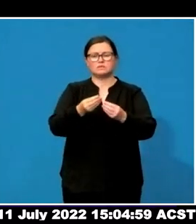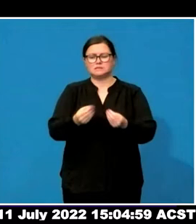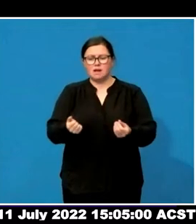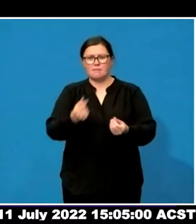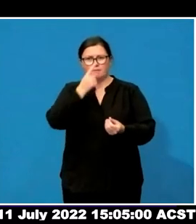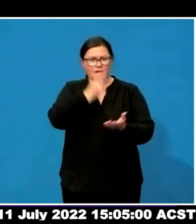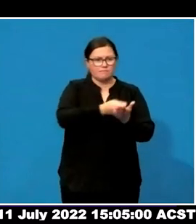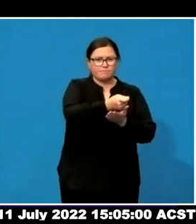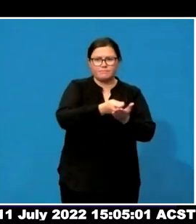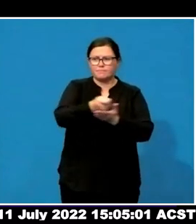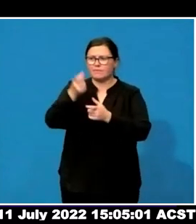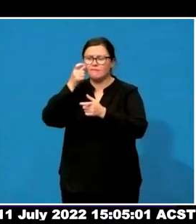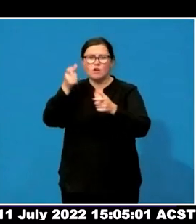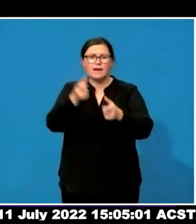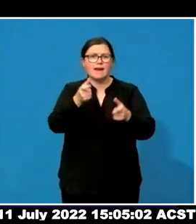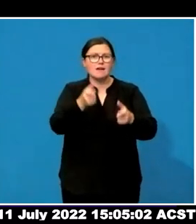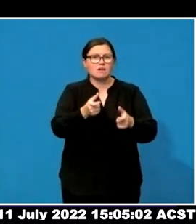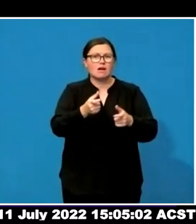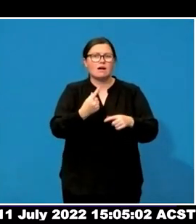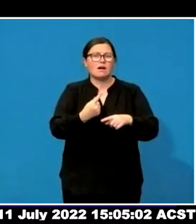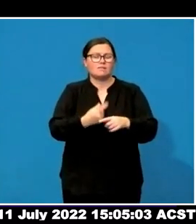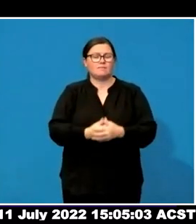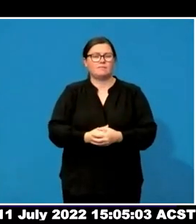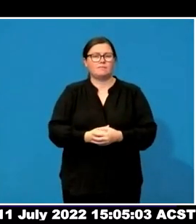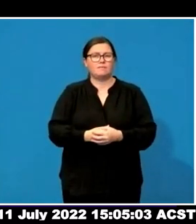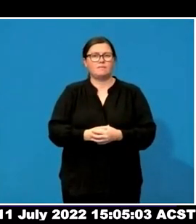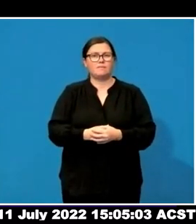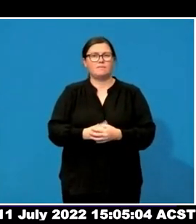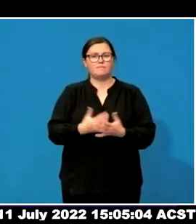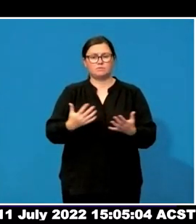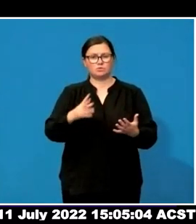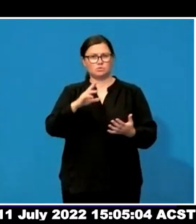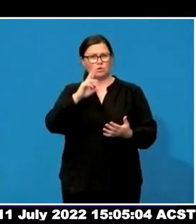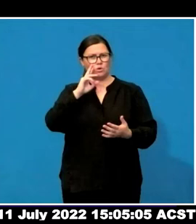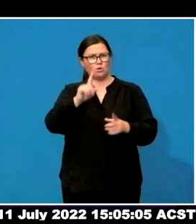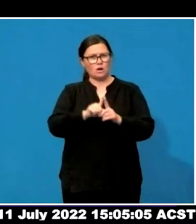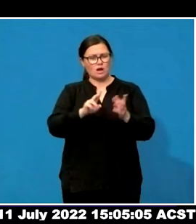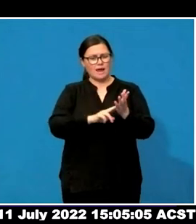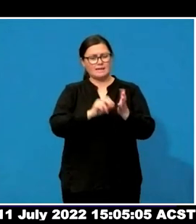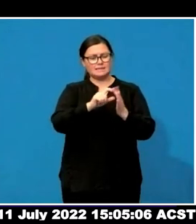That sounds as though the arrangements provided by the NDIA, at least for that